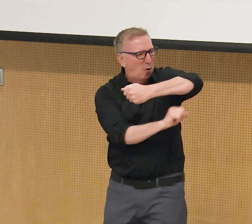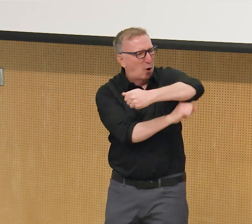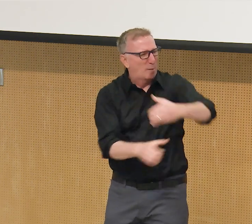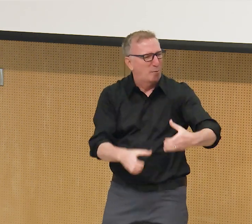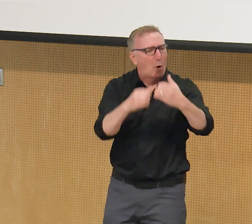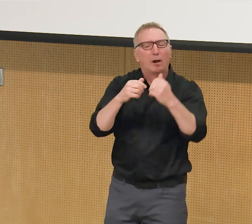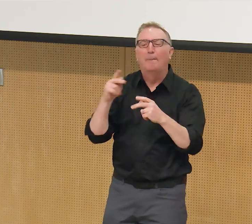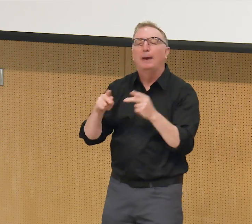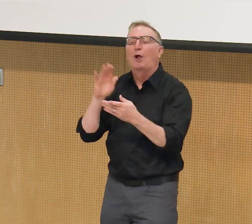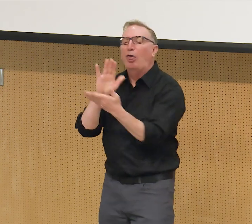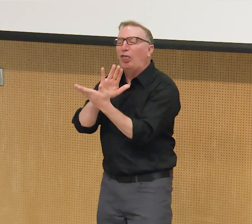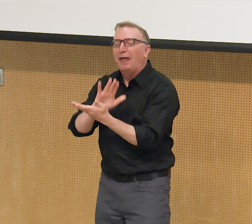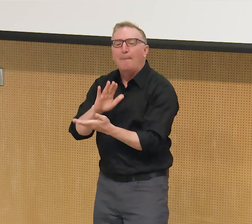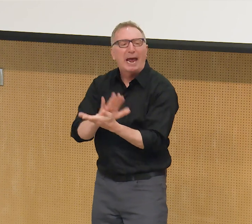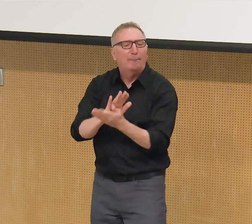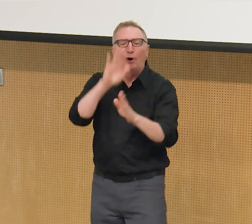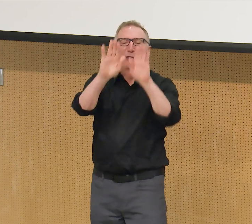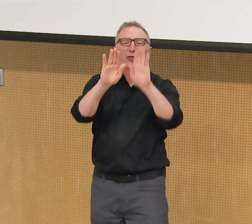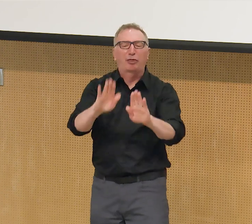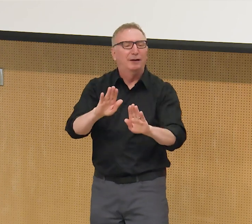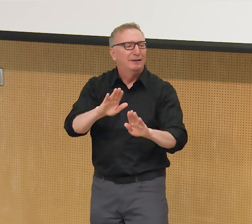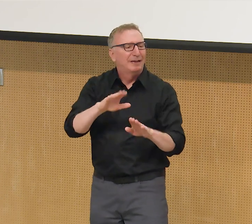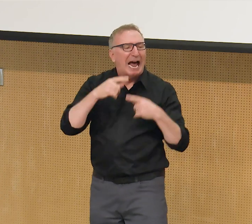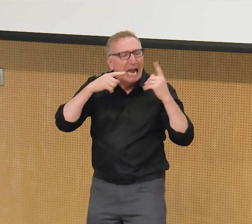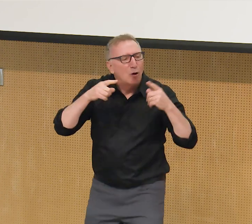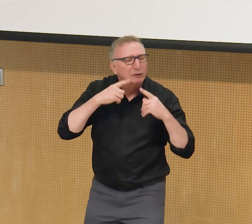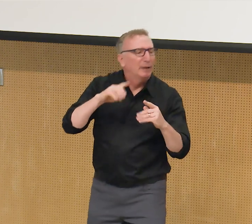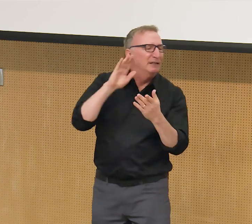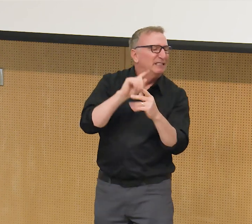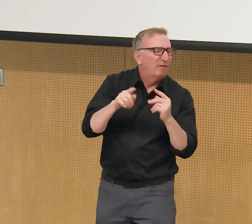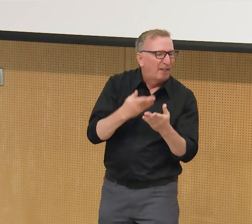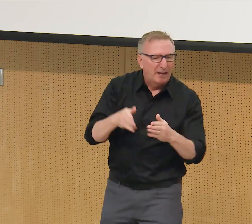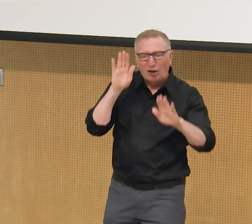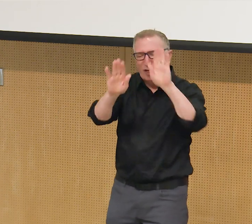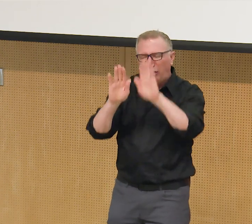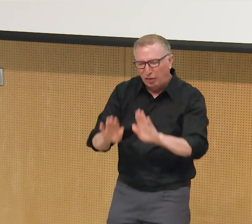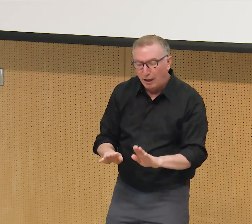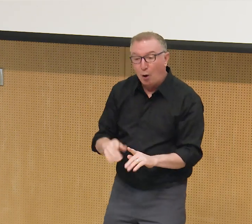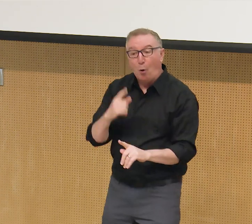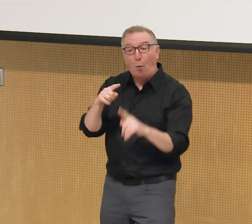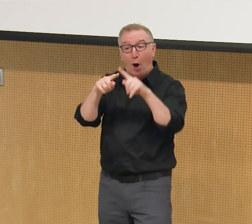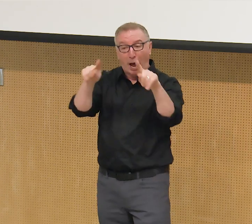There was some column in the building that people put posters and announcements and notices on